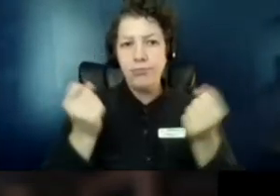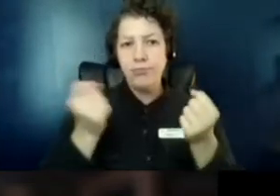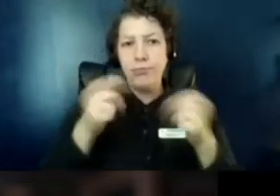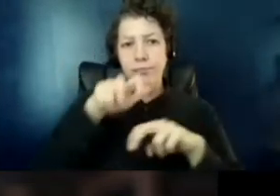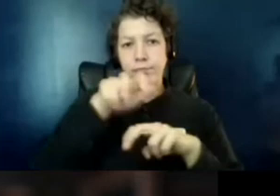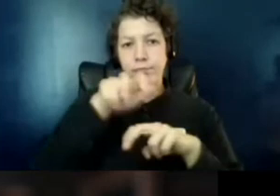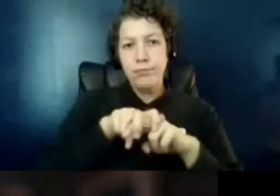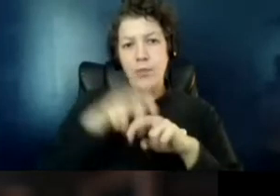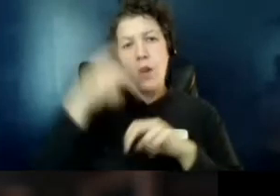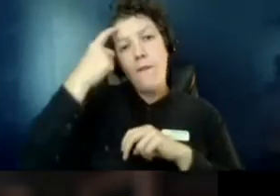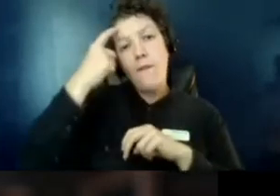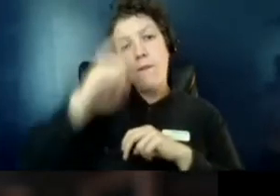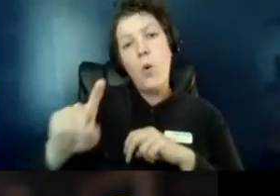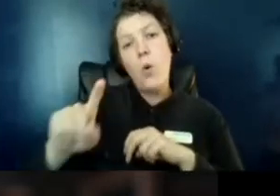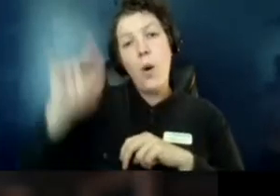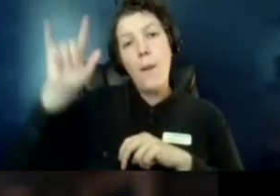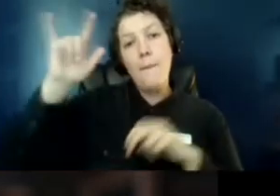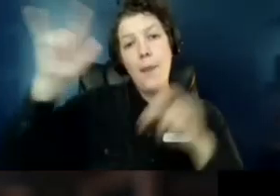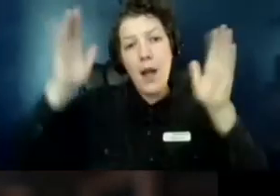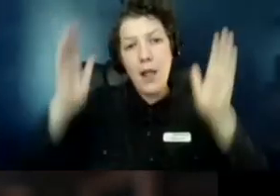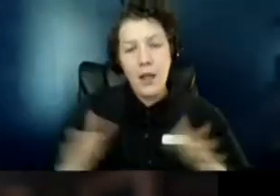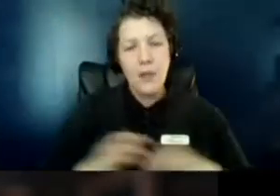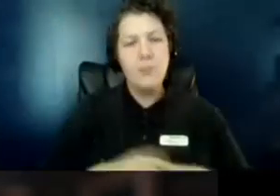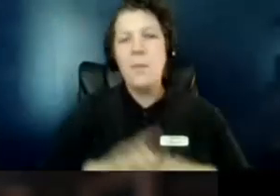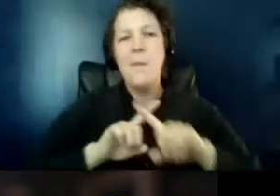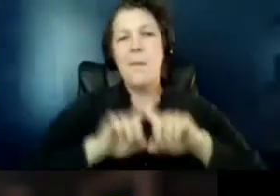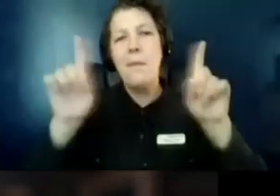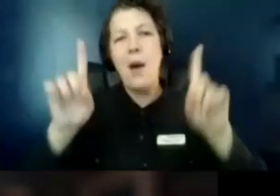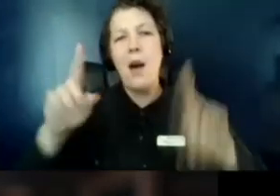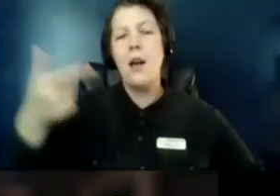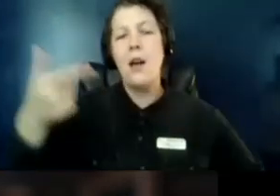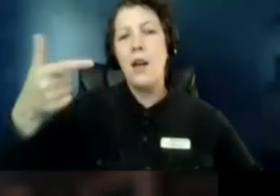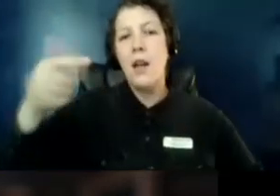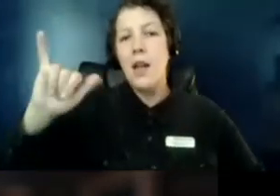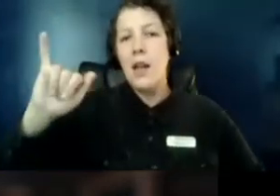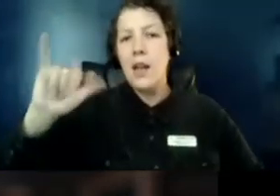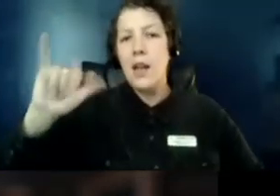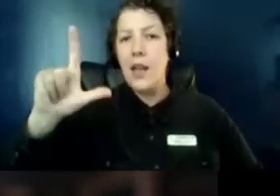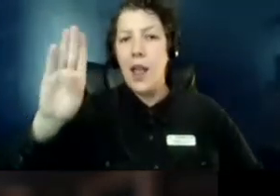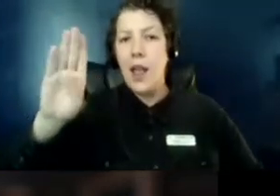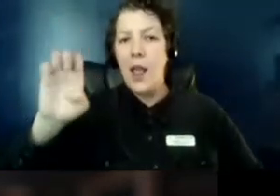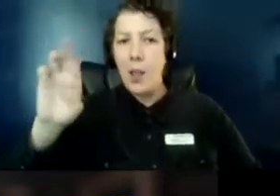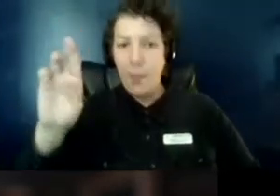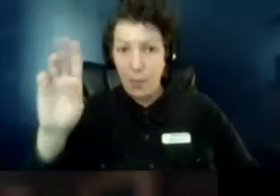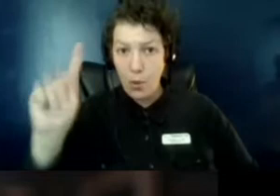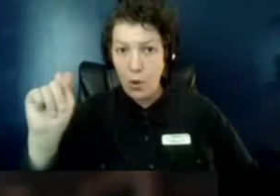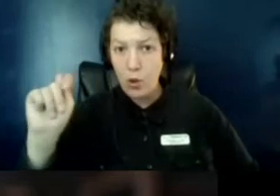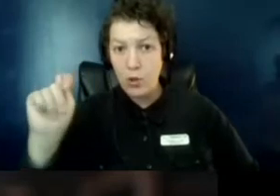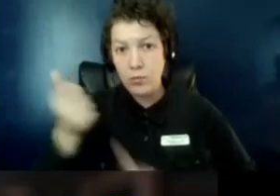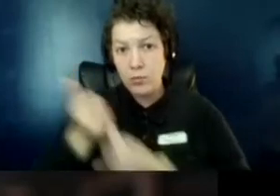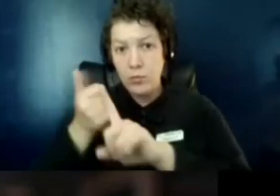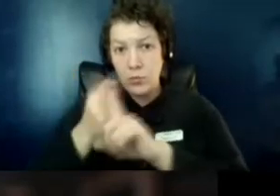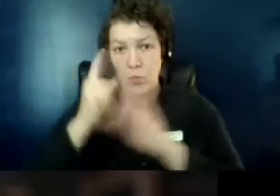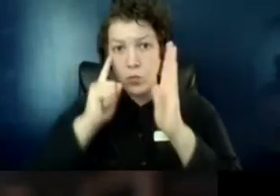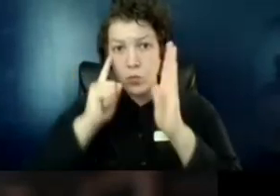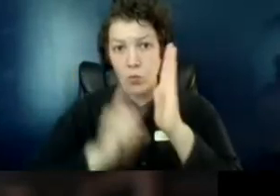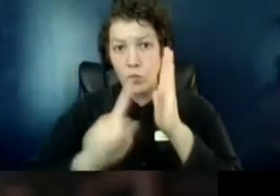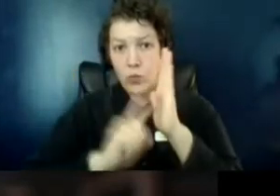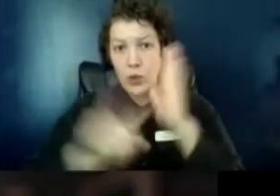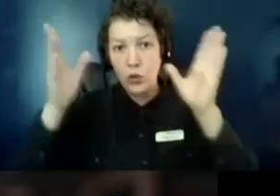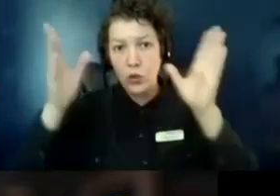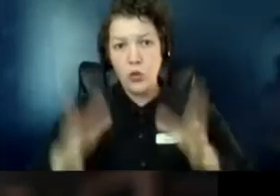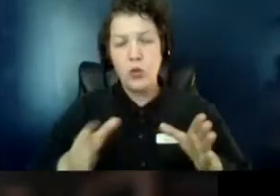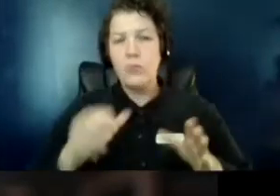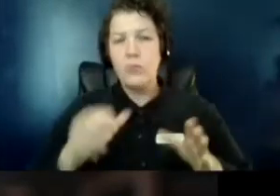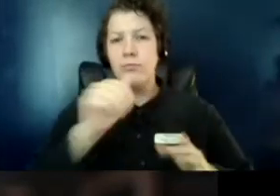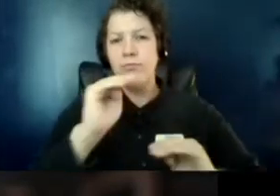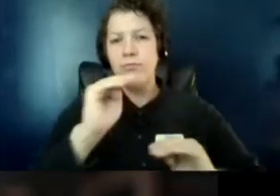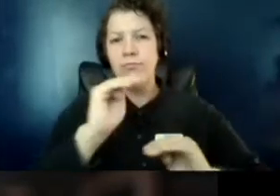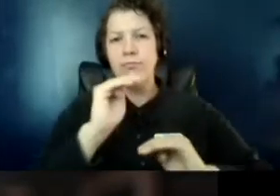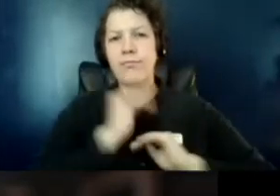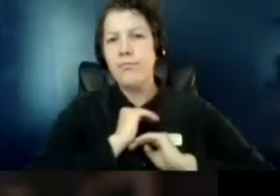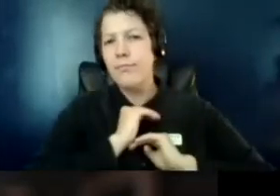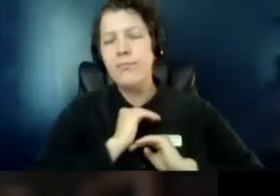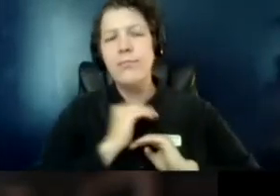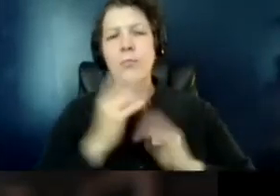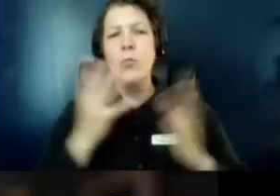further. And he asked the question, how many pilots meet those averages. So he went out